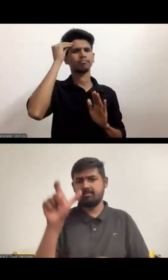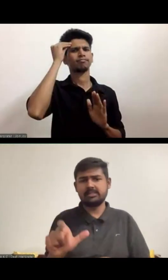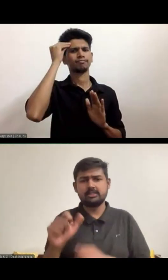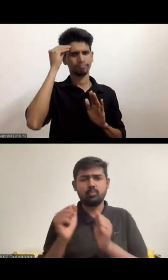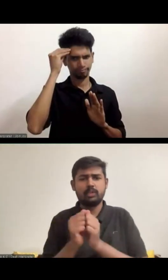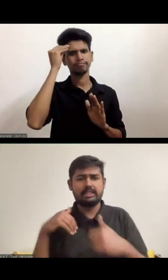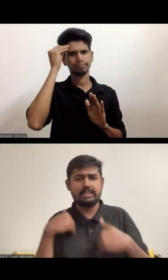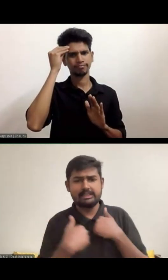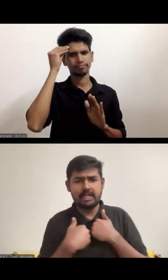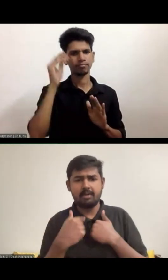persons with disability.